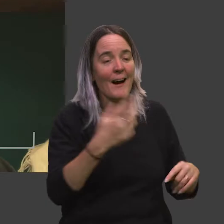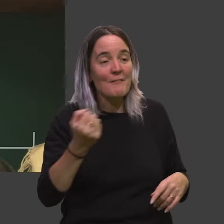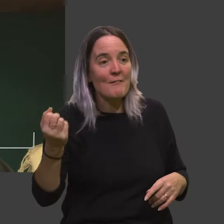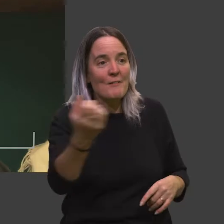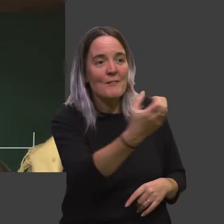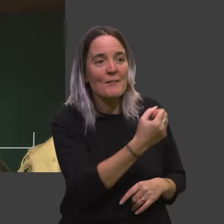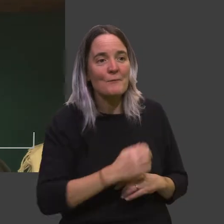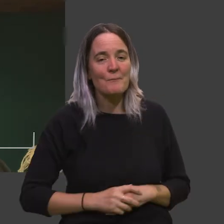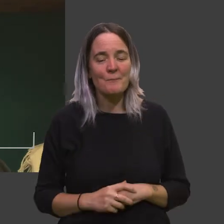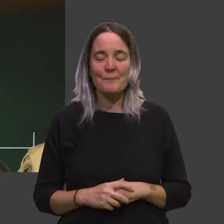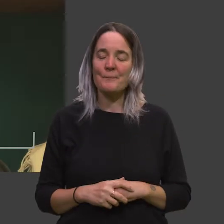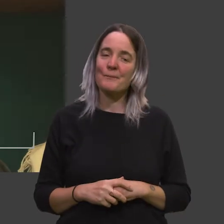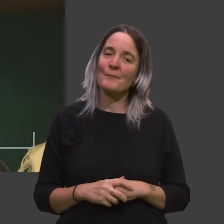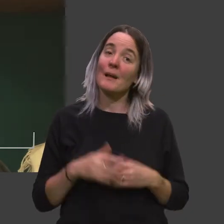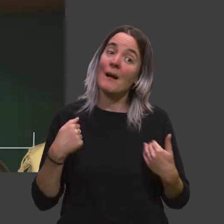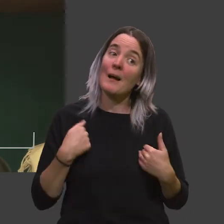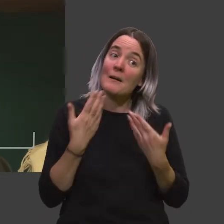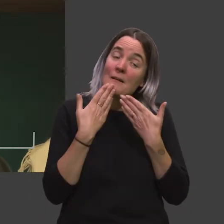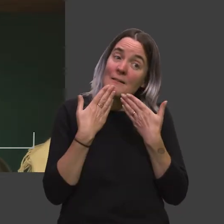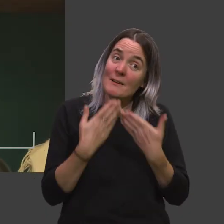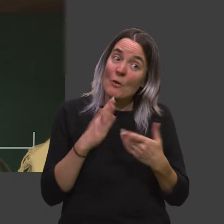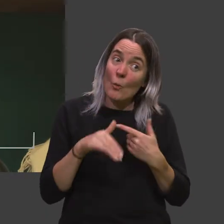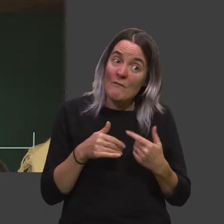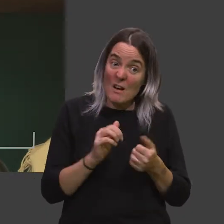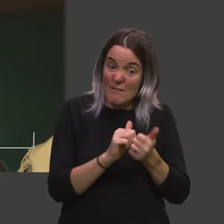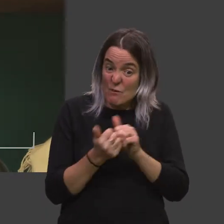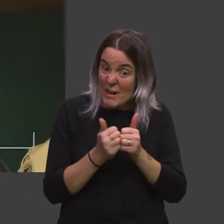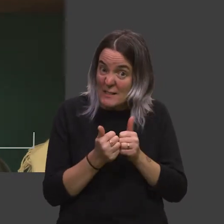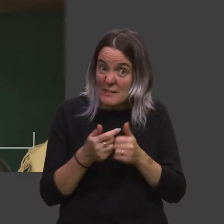Umm...I'm grateful for friends. And family.